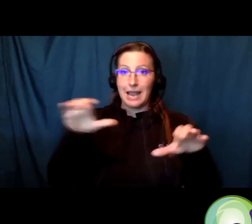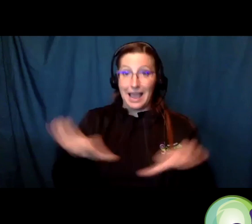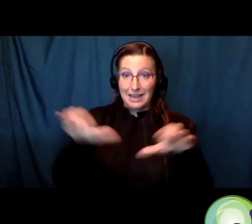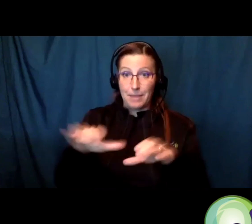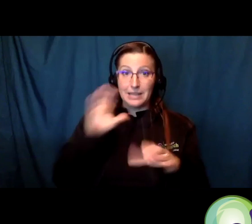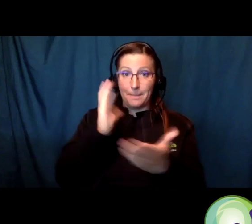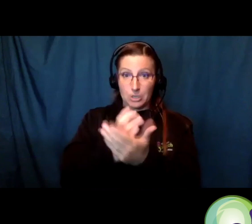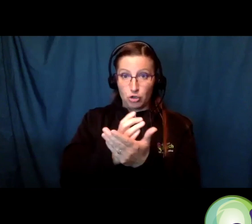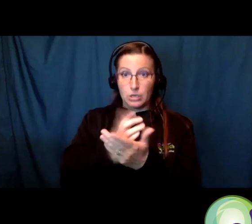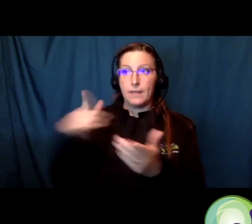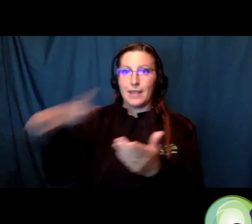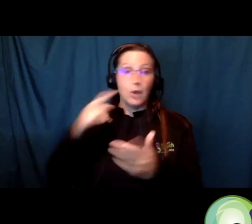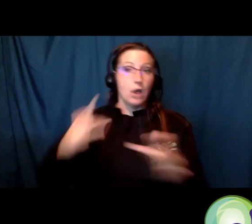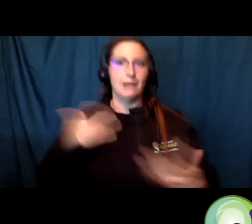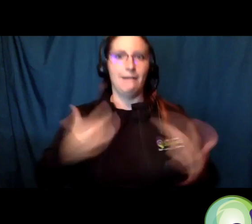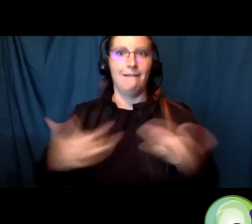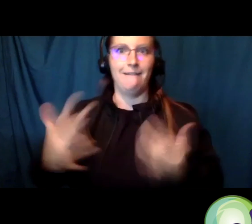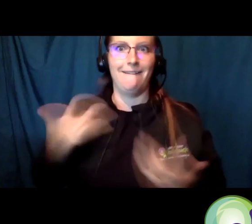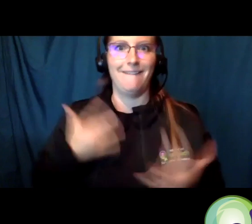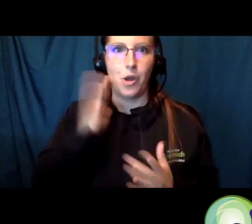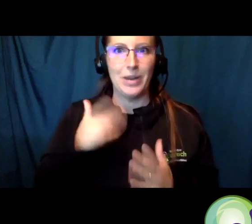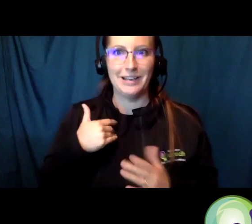and they would get very excited when the picture came in and they were